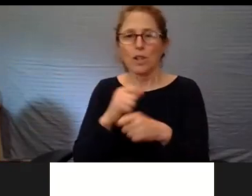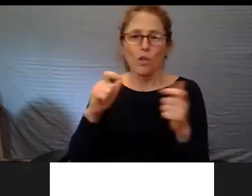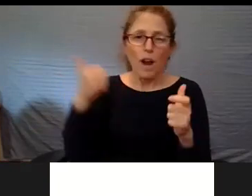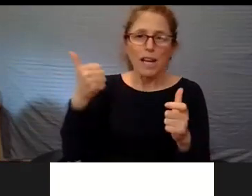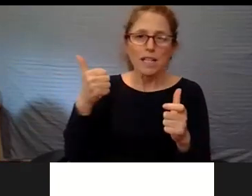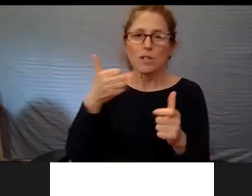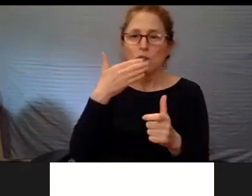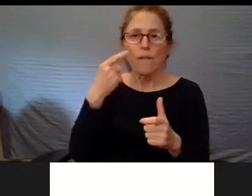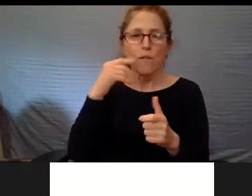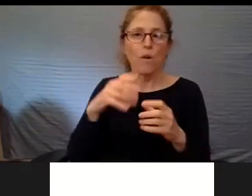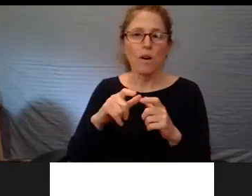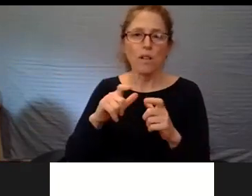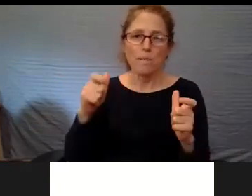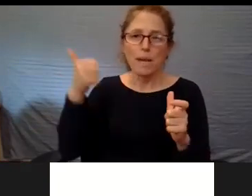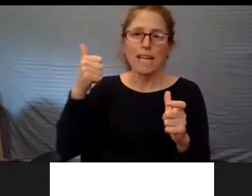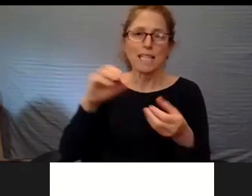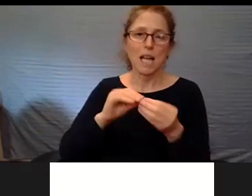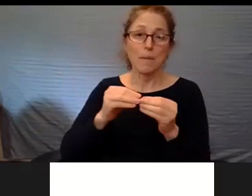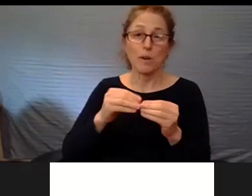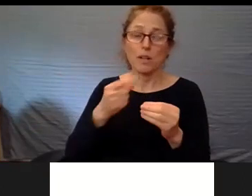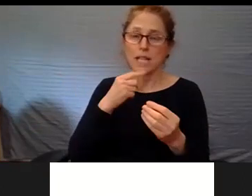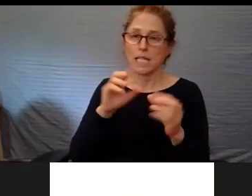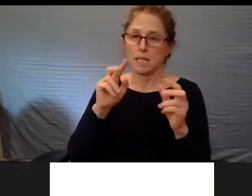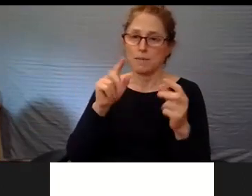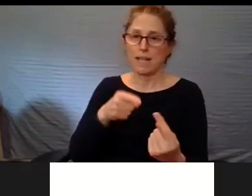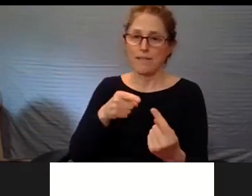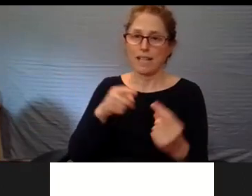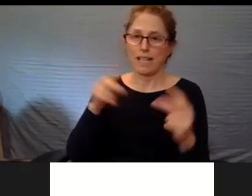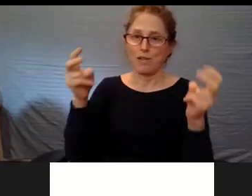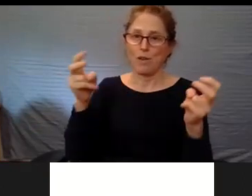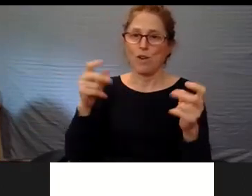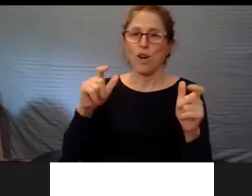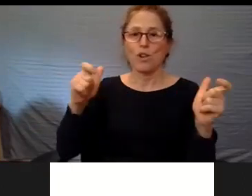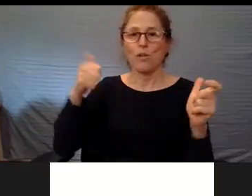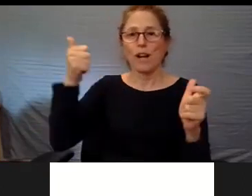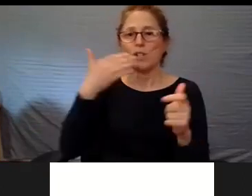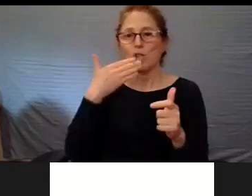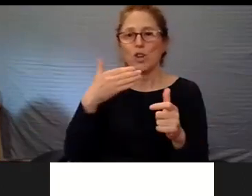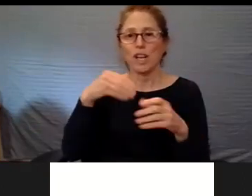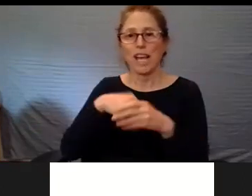and is says specifically "greatest good in our protracted clinical situation,